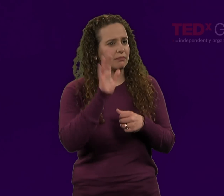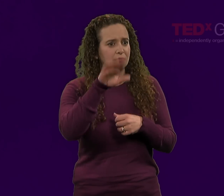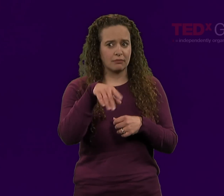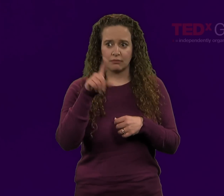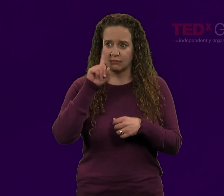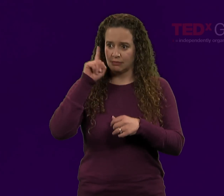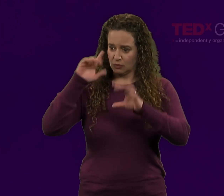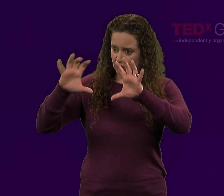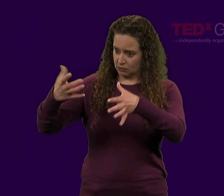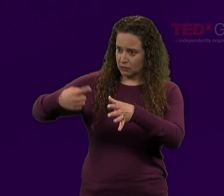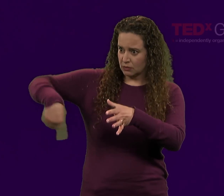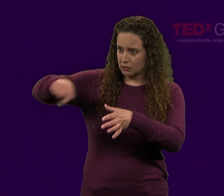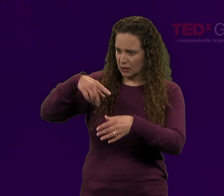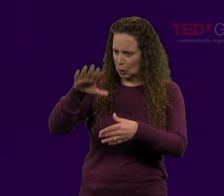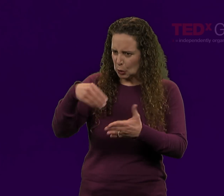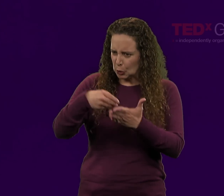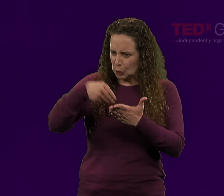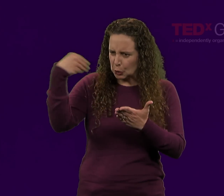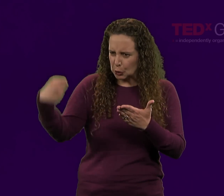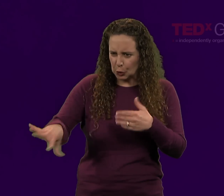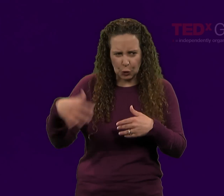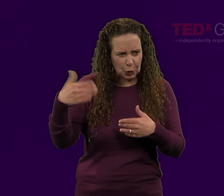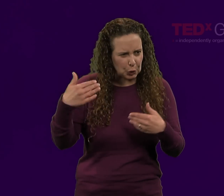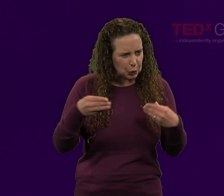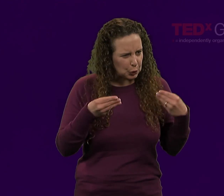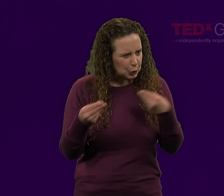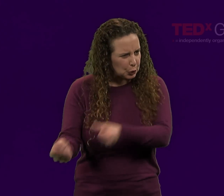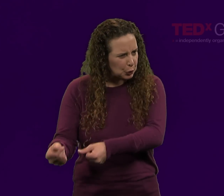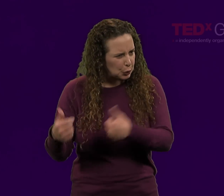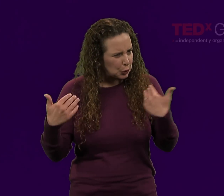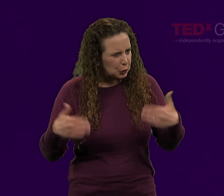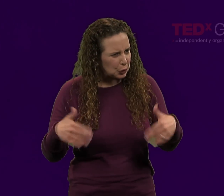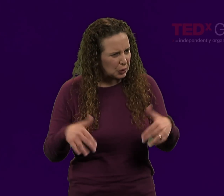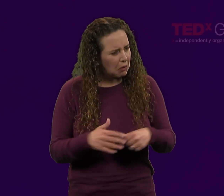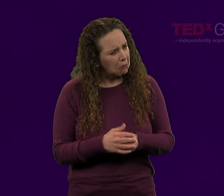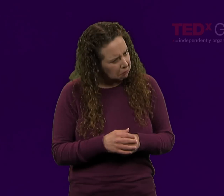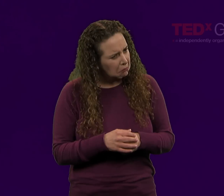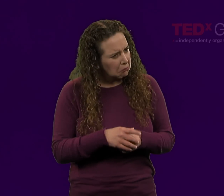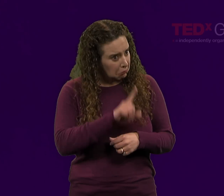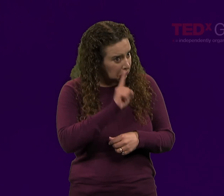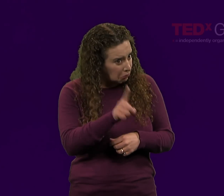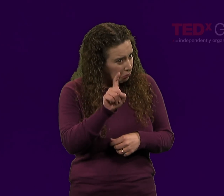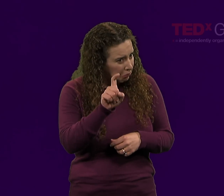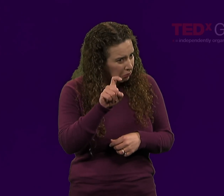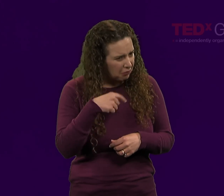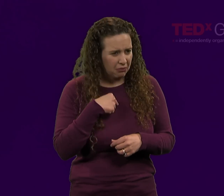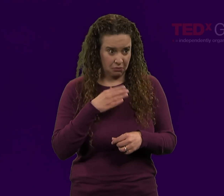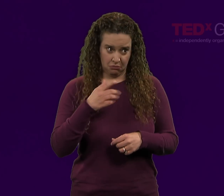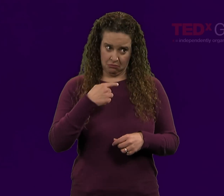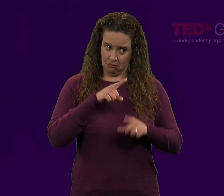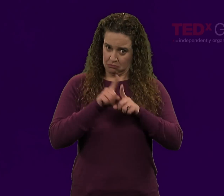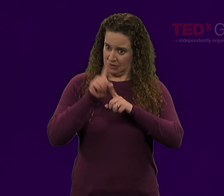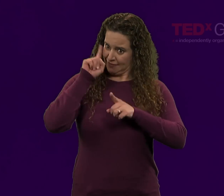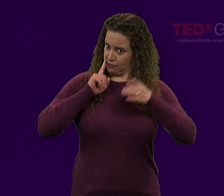is this notion that deaf people in fact pose an economic burden on society. I believe that to be a fallacy as a deaf person